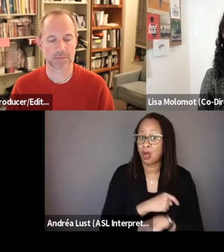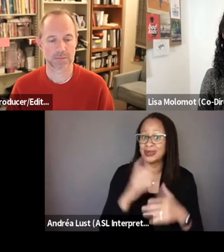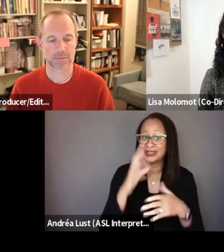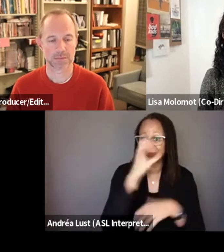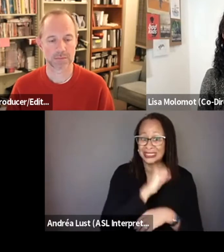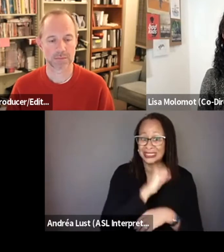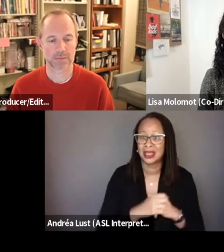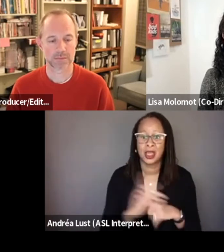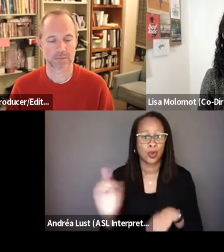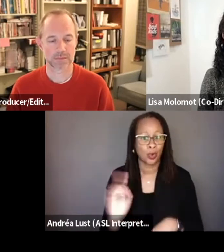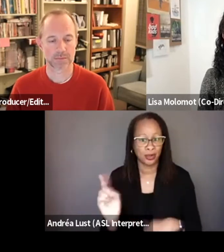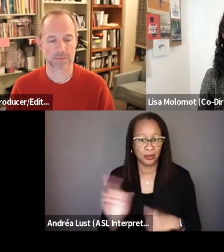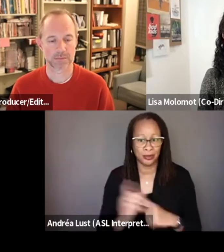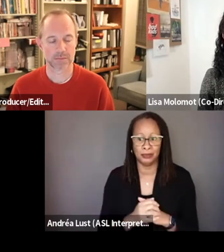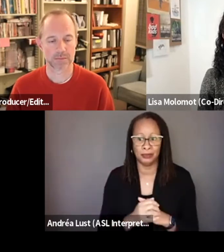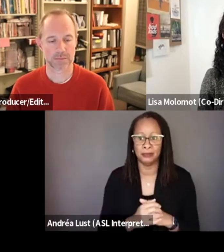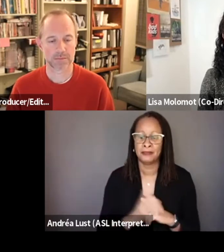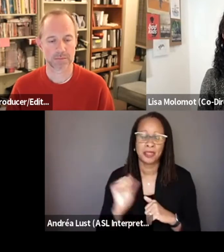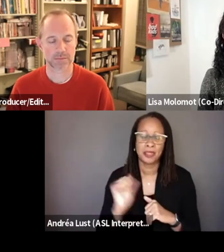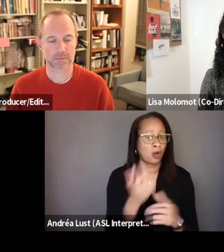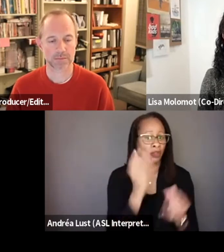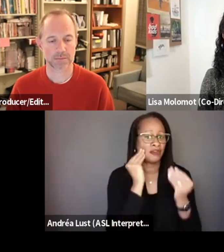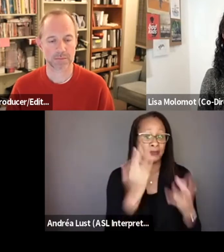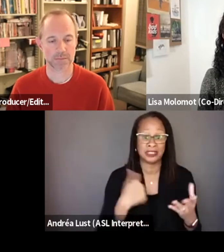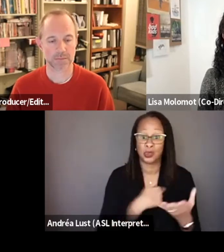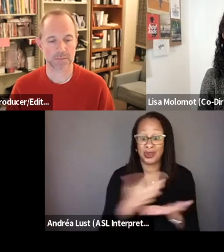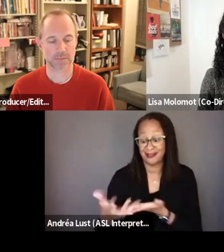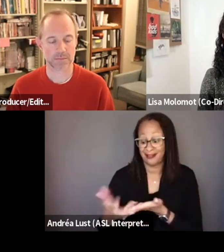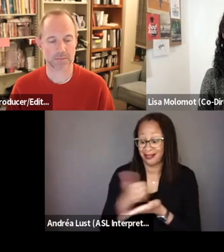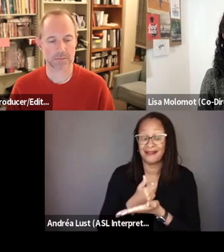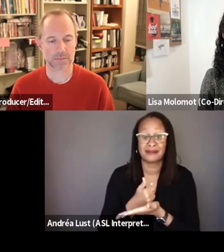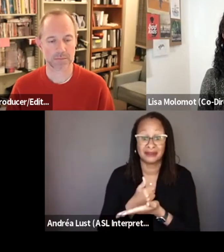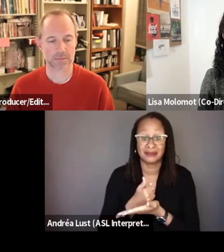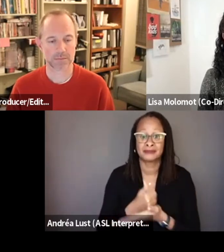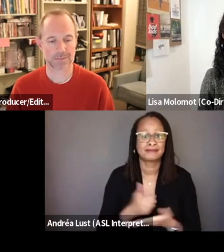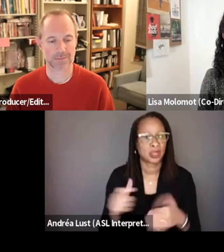where like all the information that you can imagine. It was so long email.